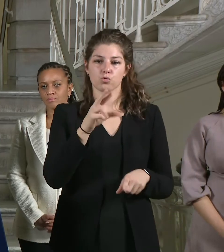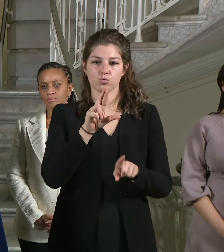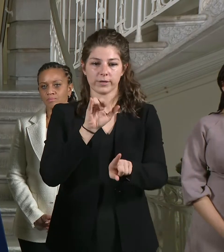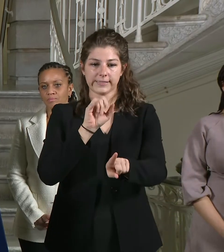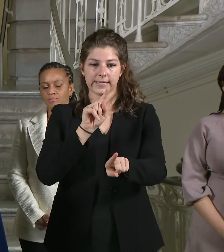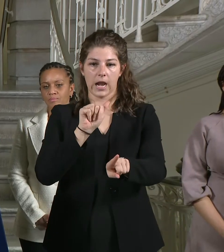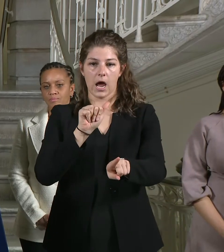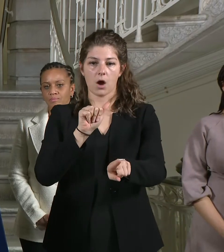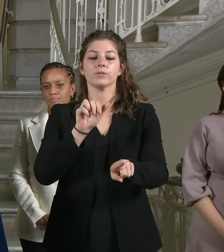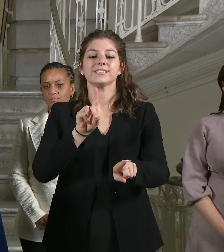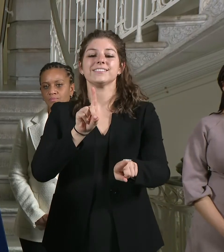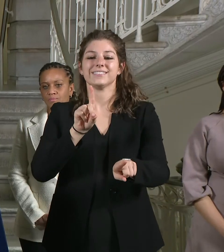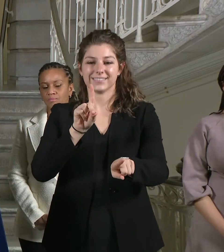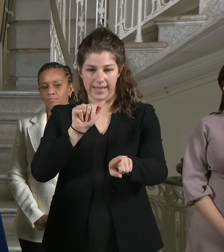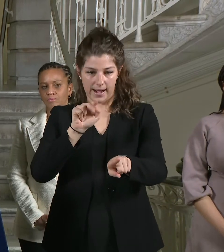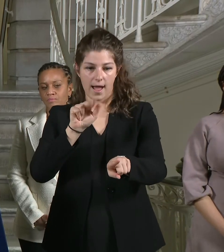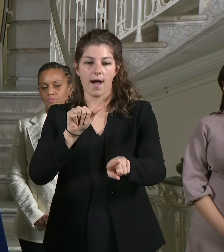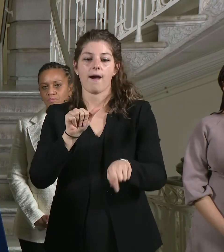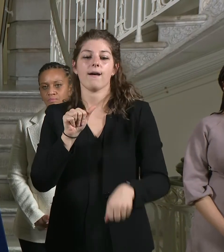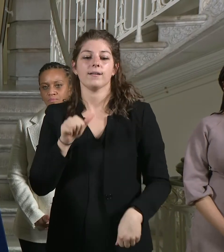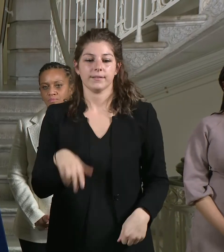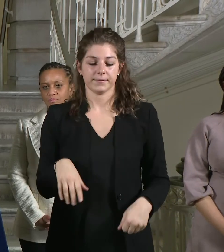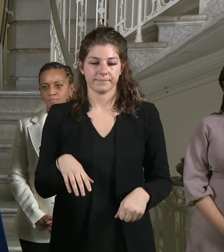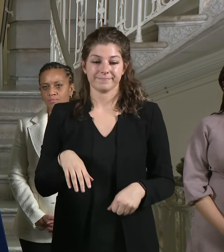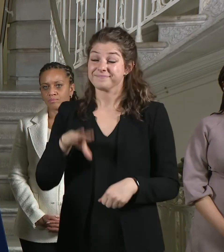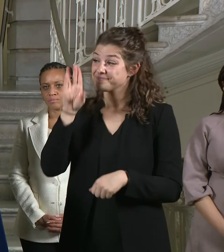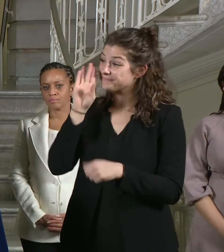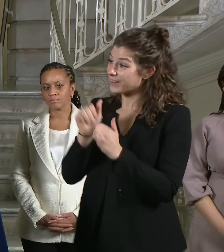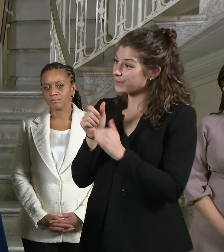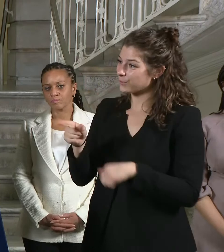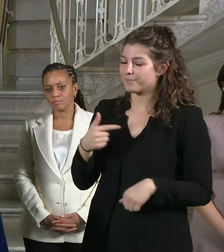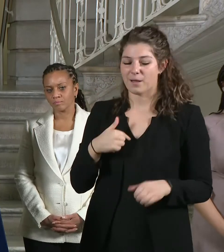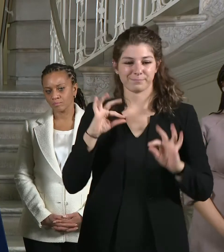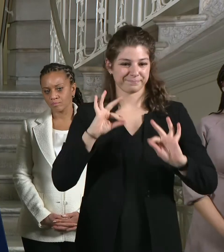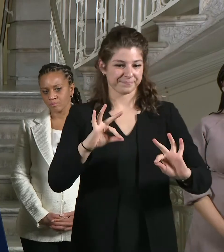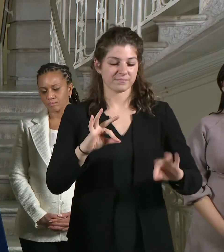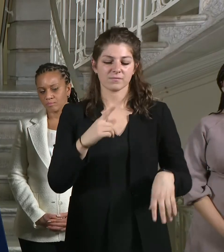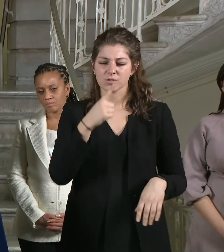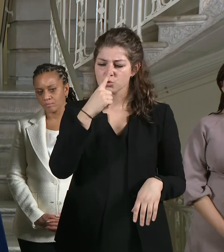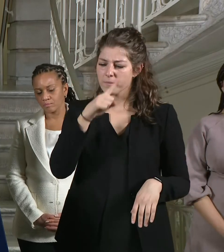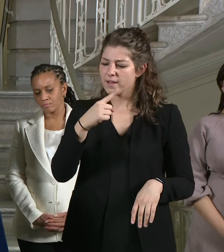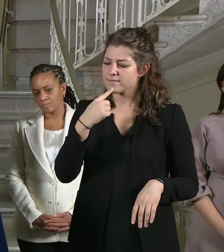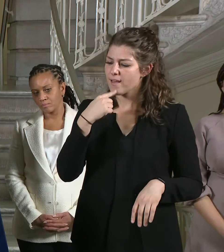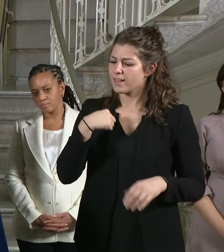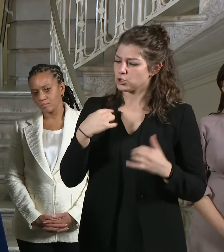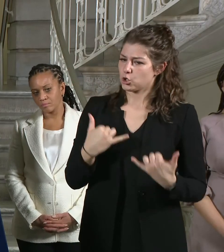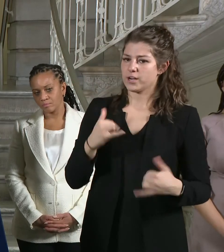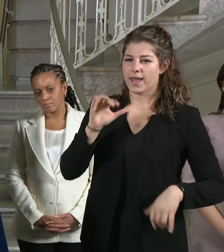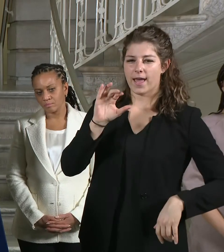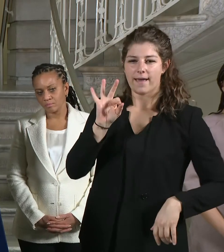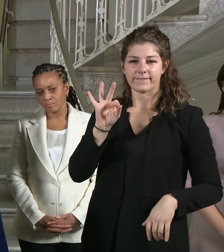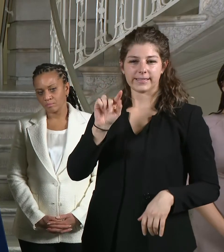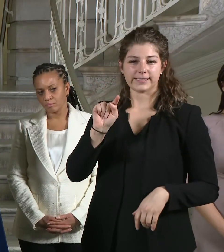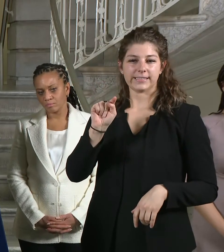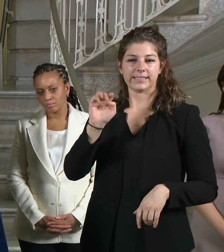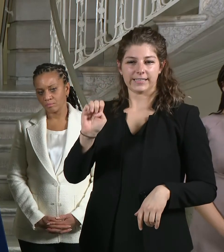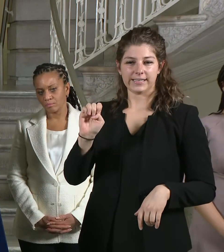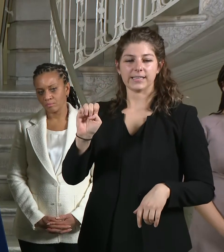TRUST ME WE WILL LAND THIS PLANE AND WE WILL HAVE A BUDGET. HI MR. MAYOR.